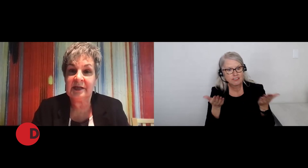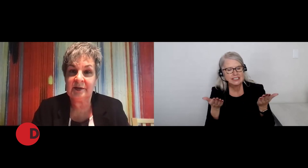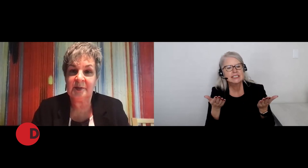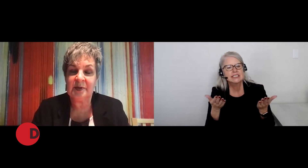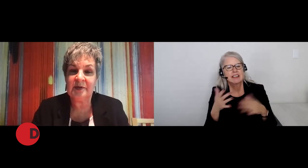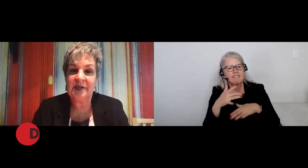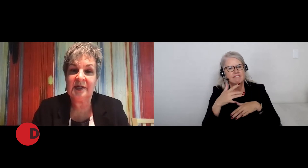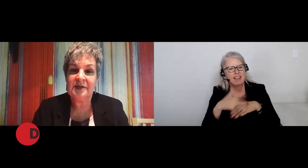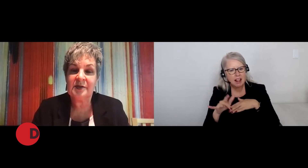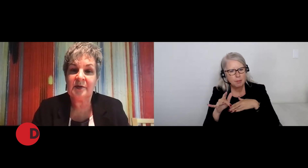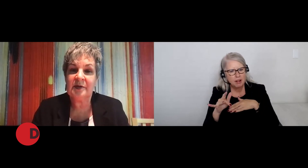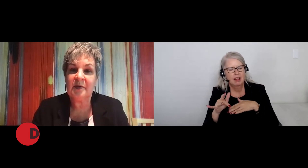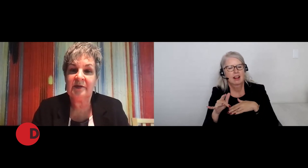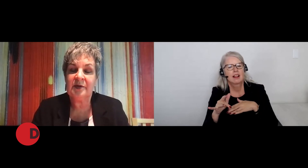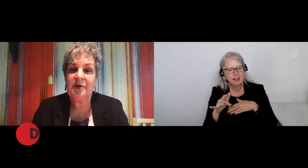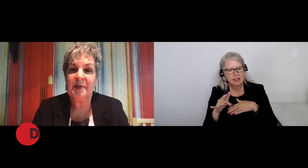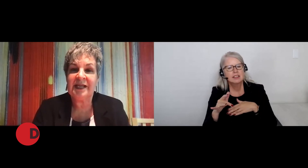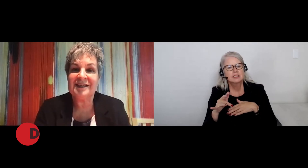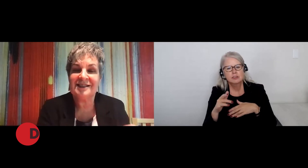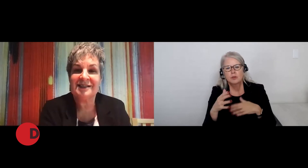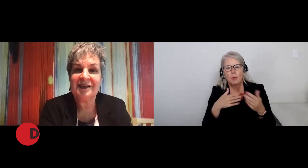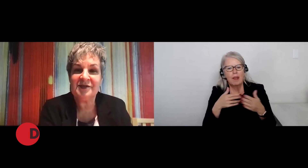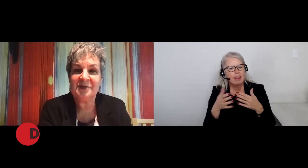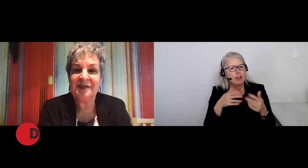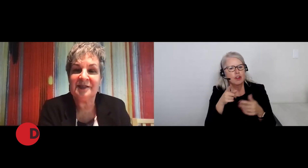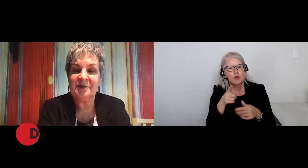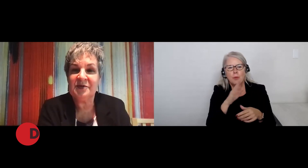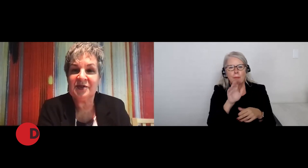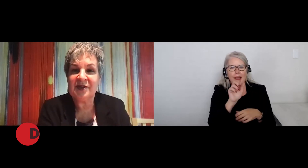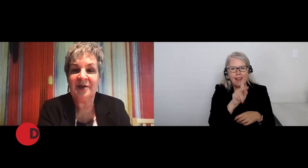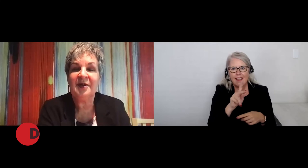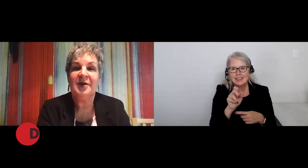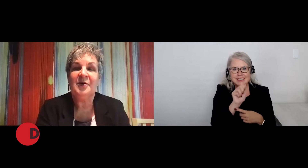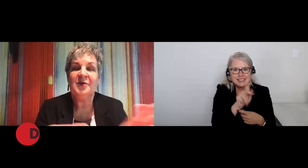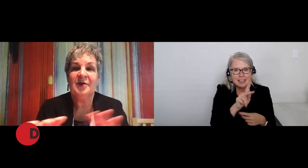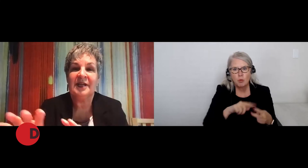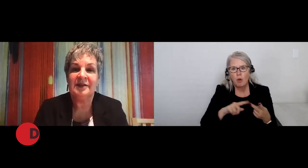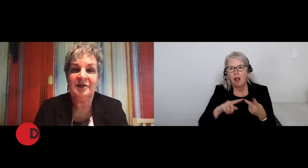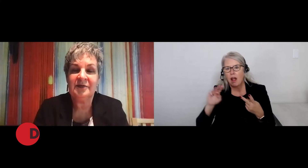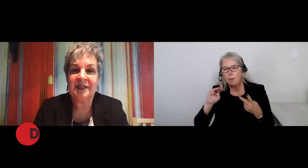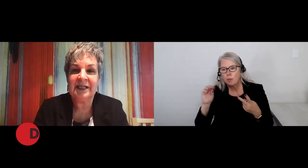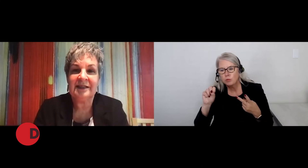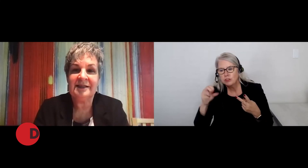services are available regardless if it is a bank in Saskatchewan or